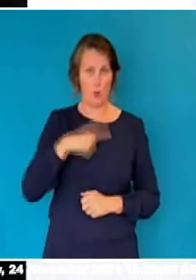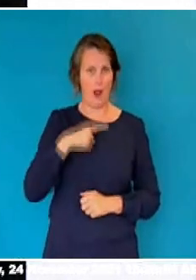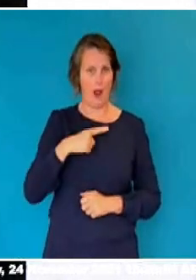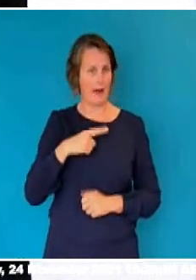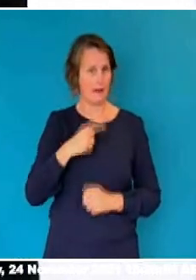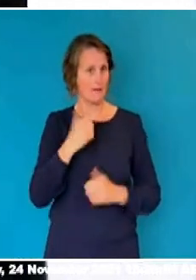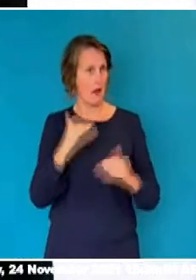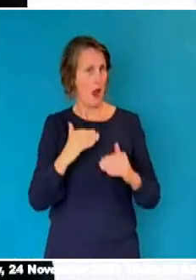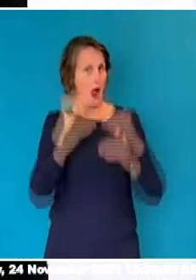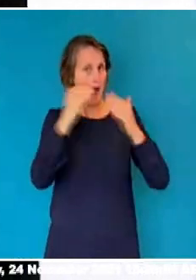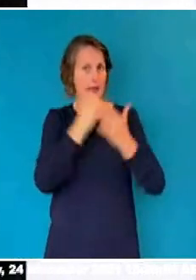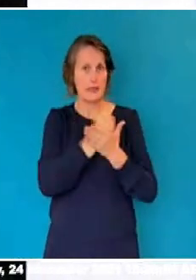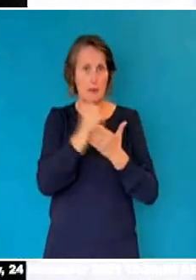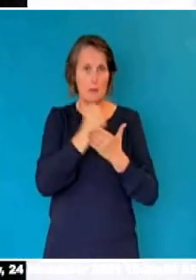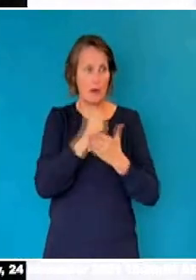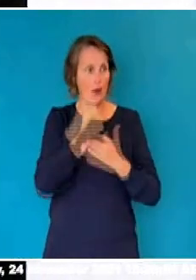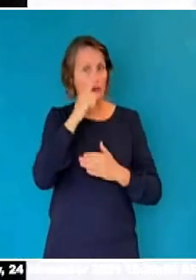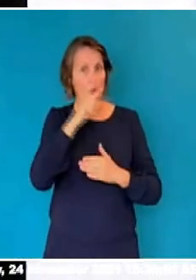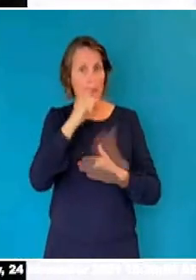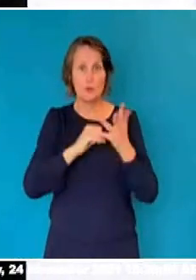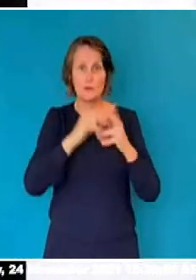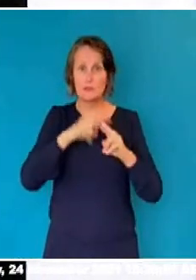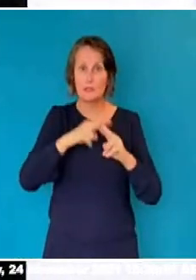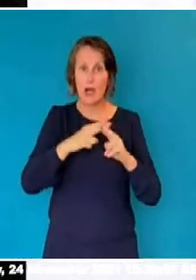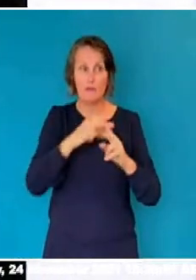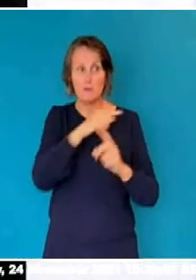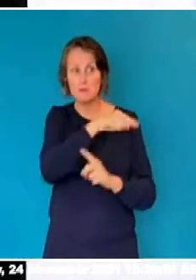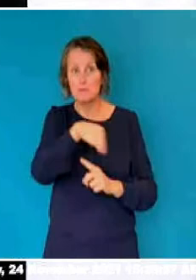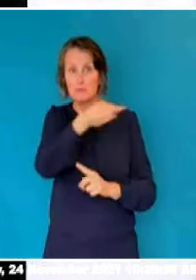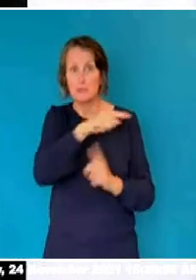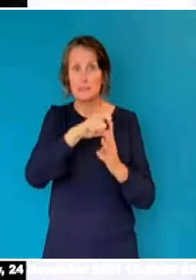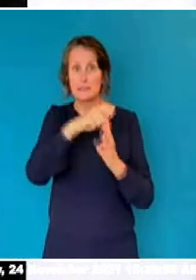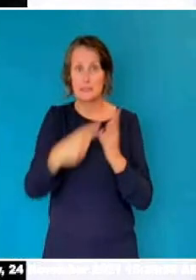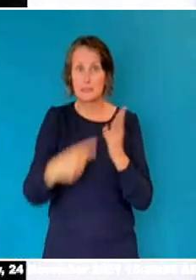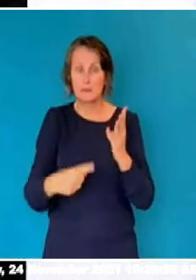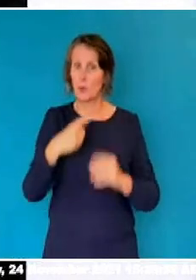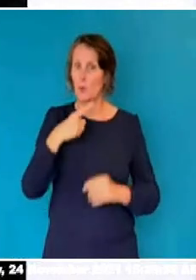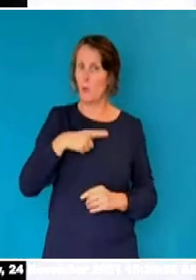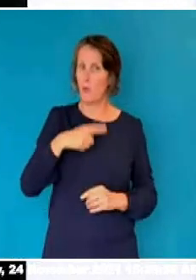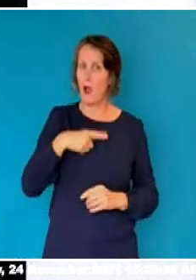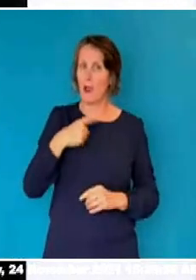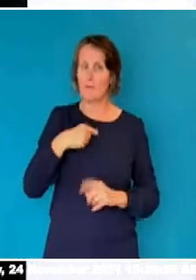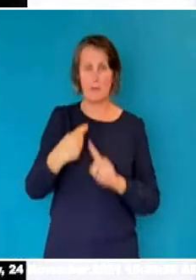Is it attributable to Australia Post's origins in the Public Service, or is it